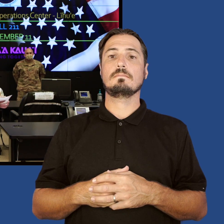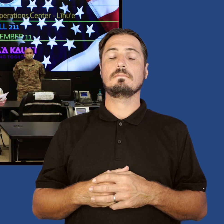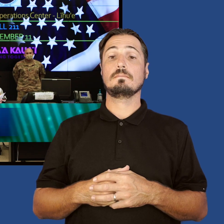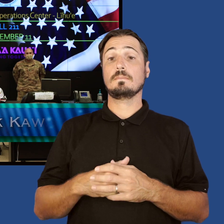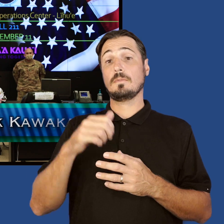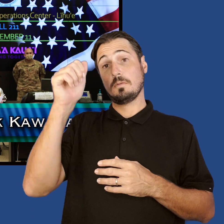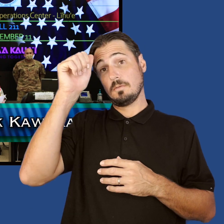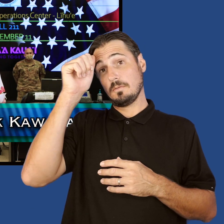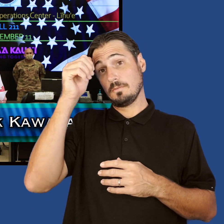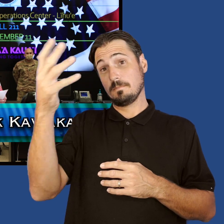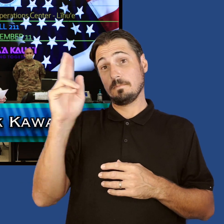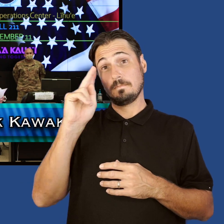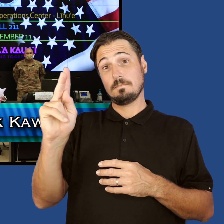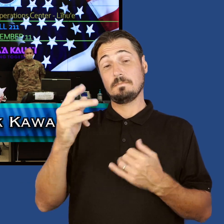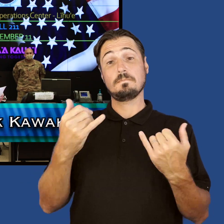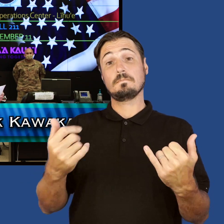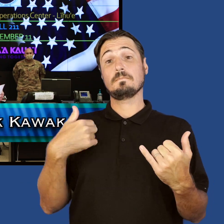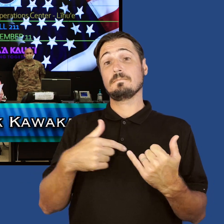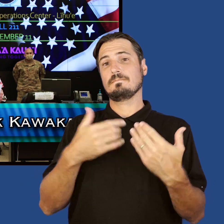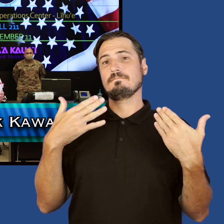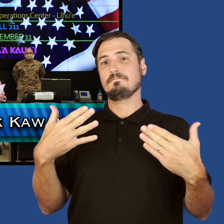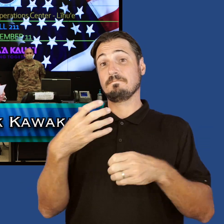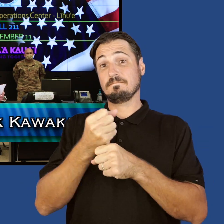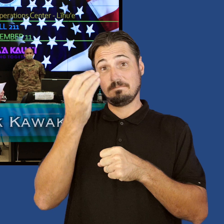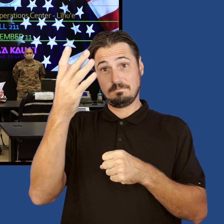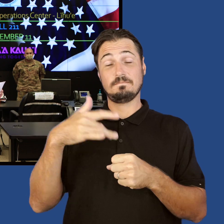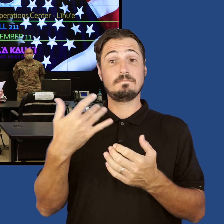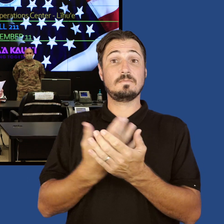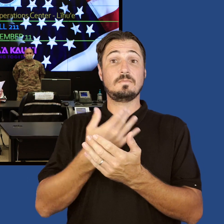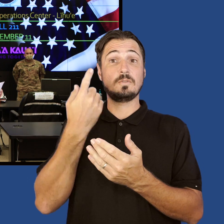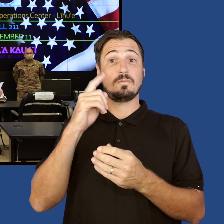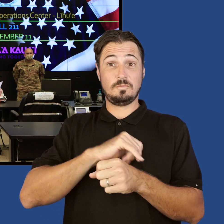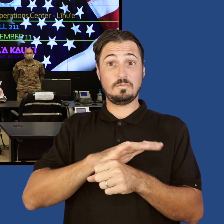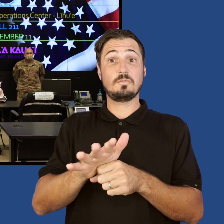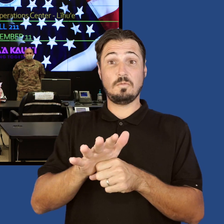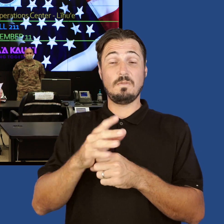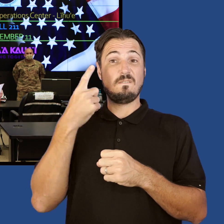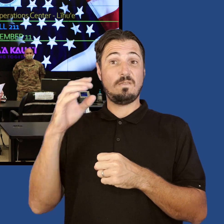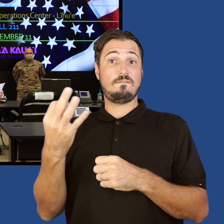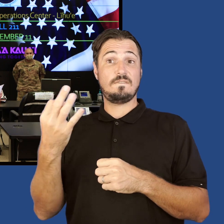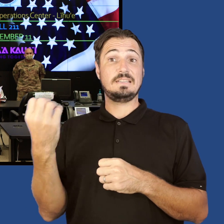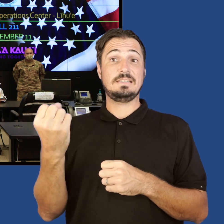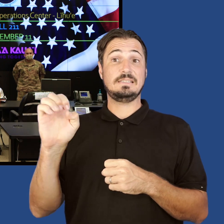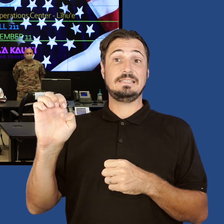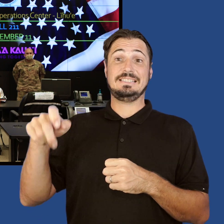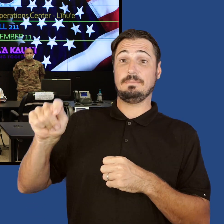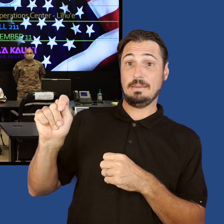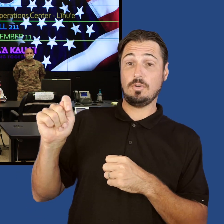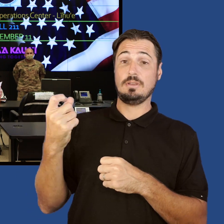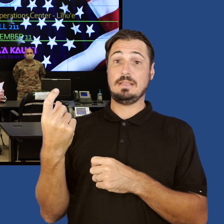Aloha Kaua‘i. Here is our daily COVID-19 briefing from Team Kaua‘i for Friday, September 11. Happy Aloha Friday!